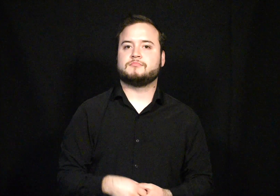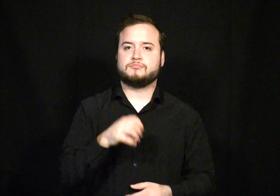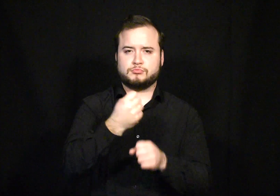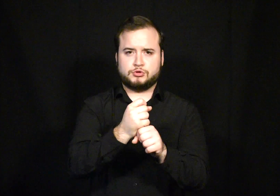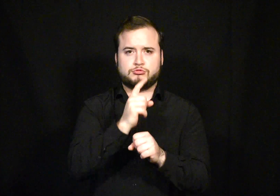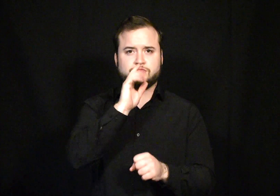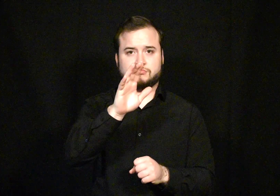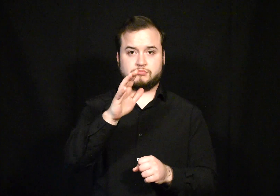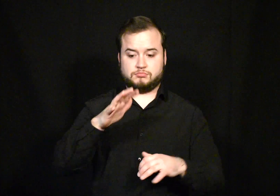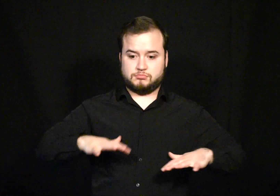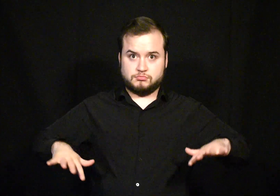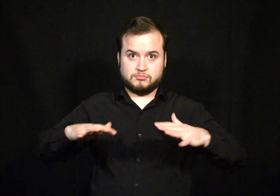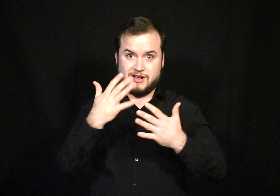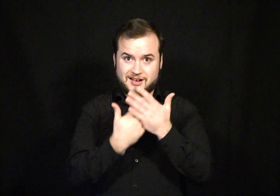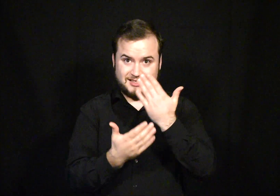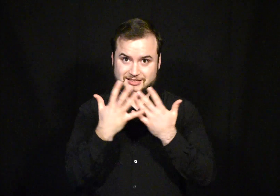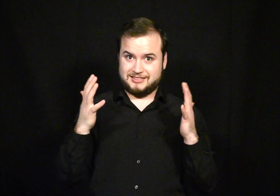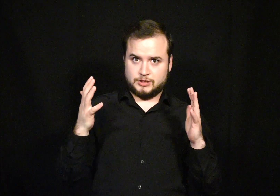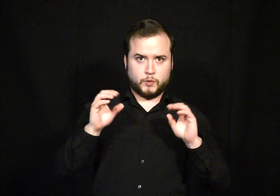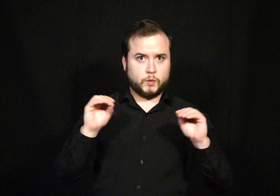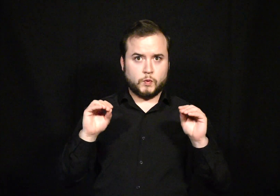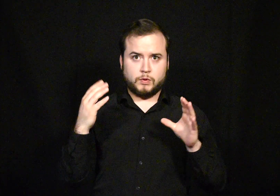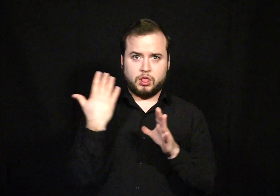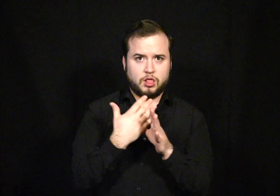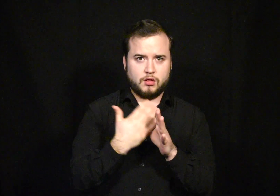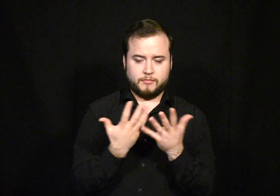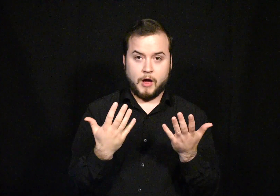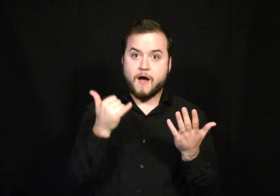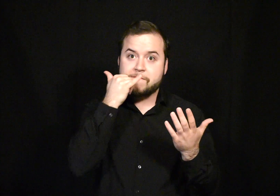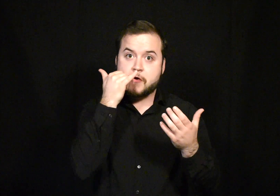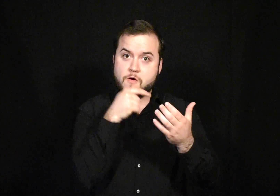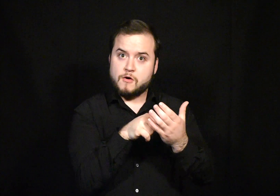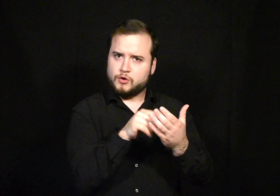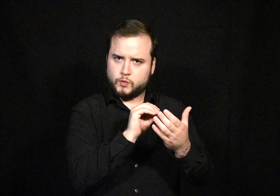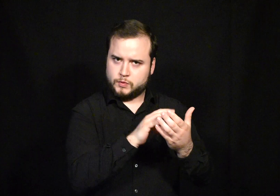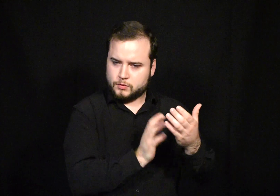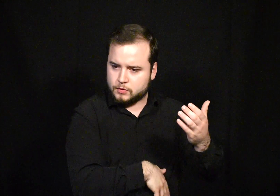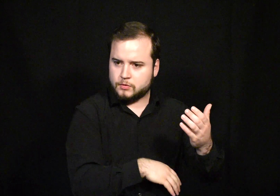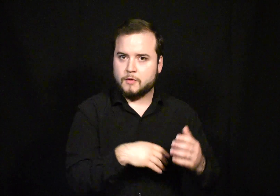and clear your sign space of distractions (phone in your hand?